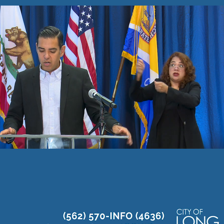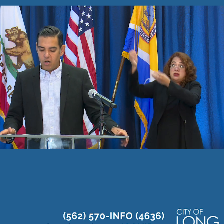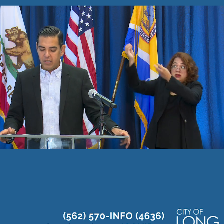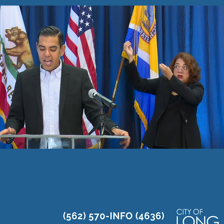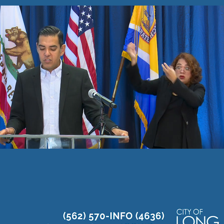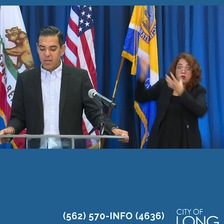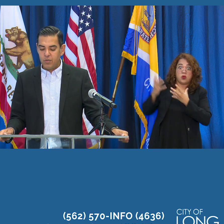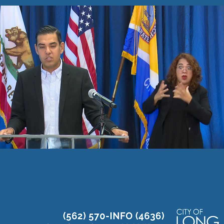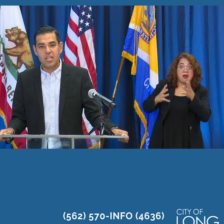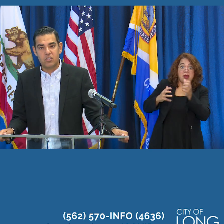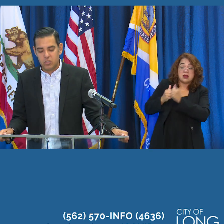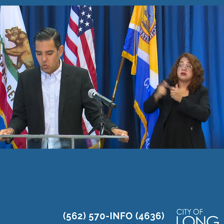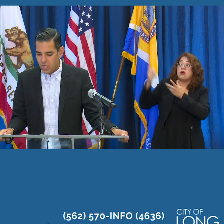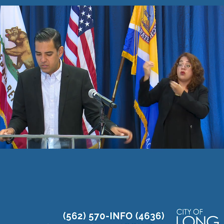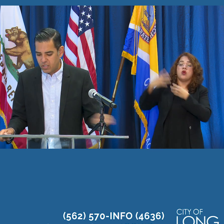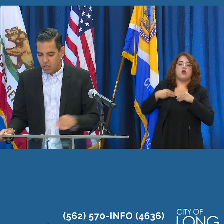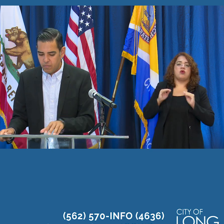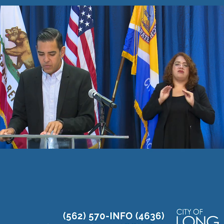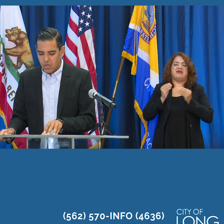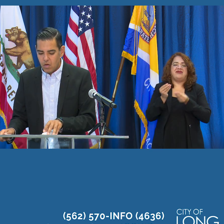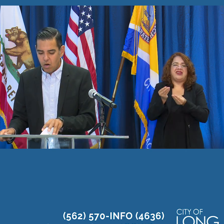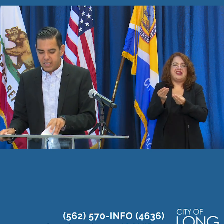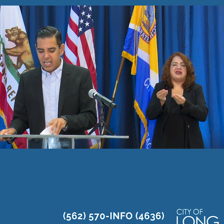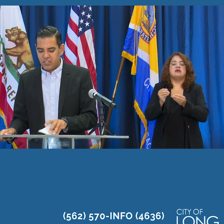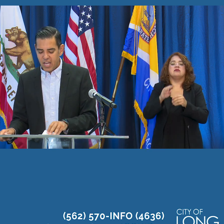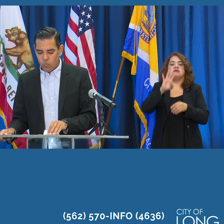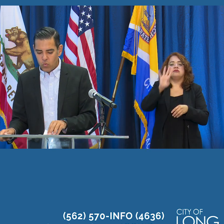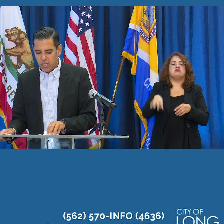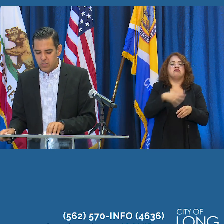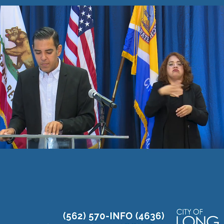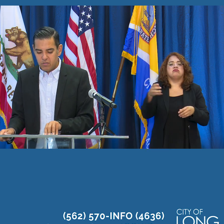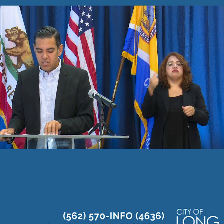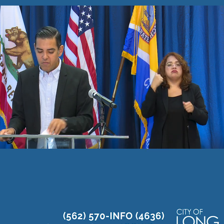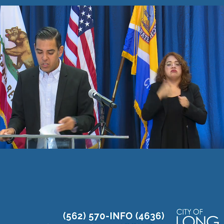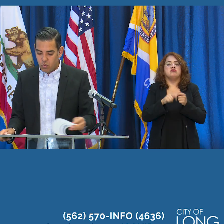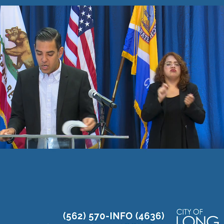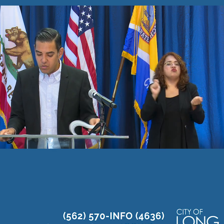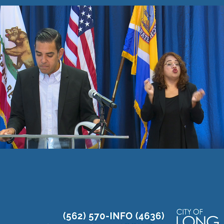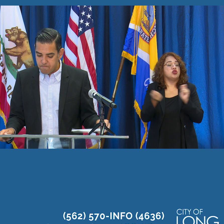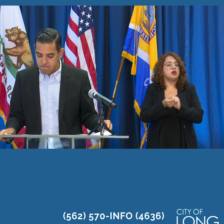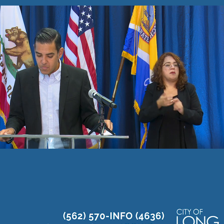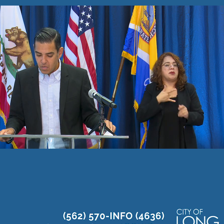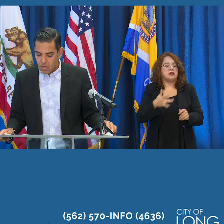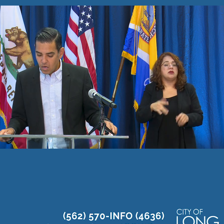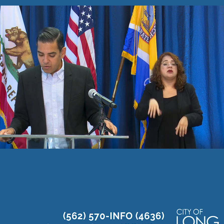our last data presentation two weeks ago our case count was about 7,200.